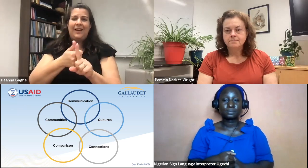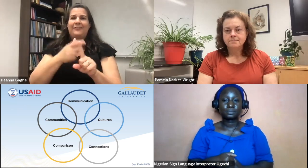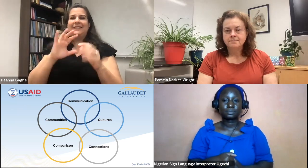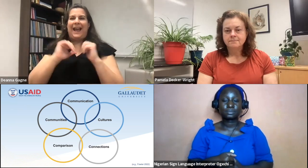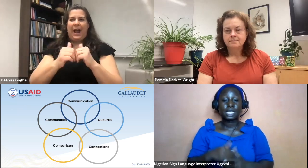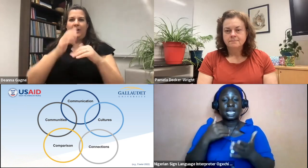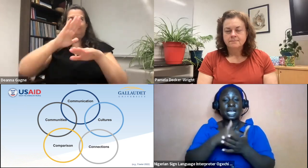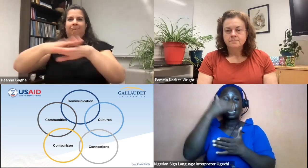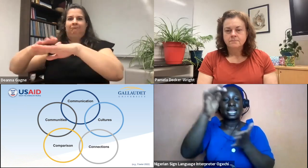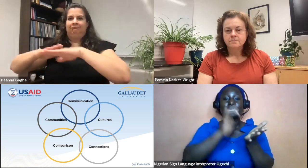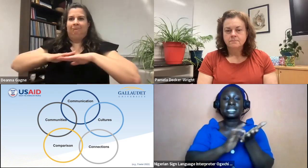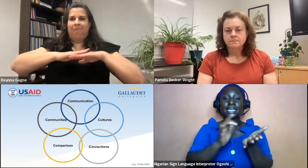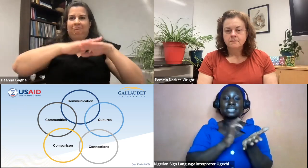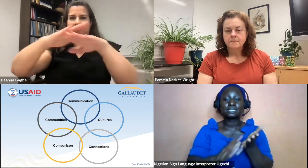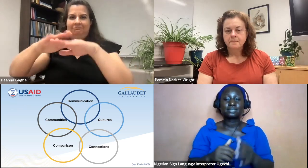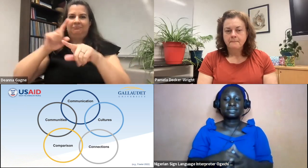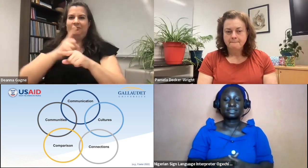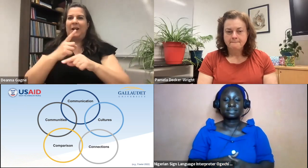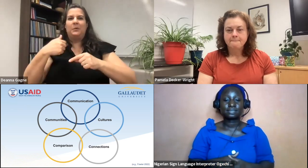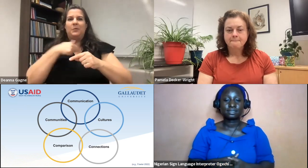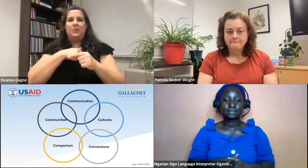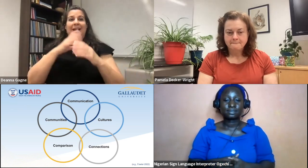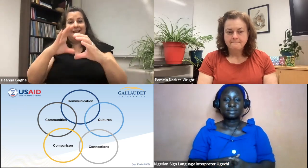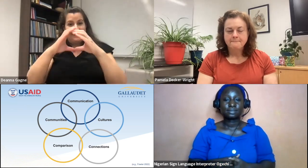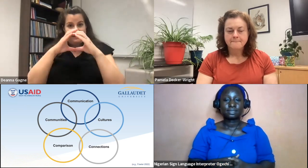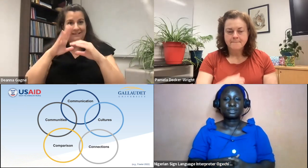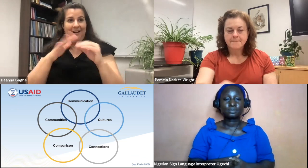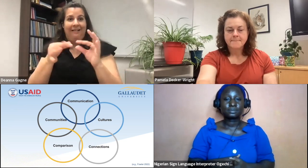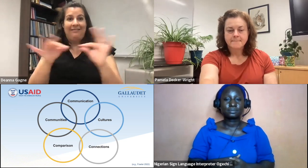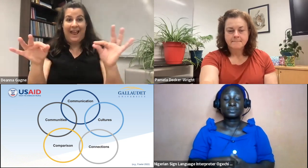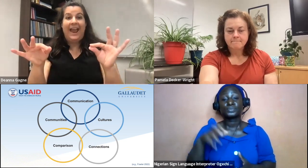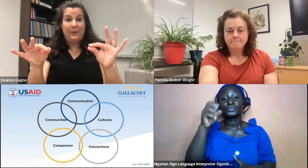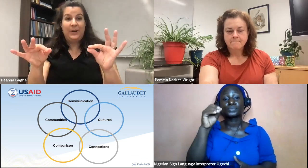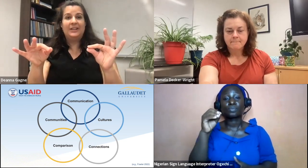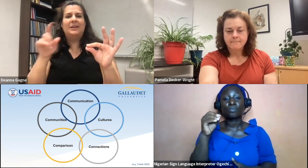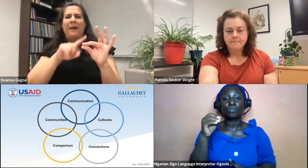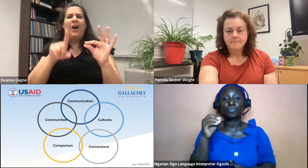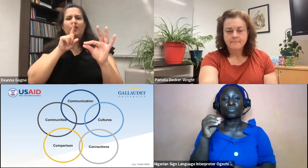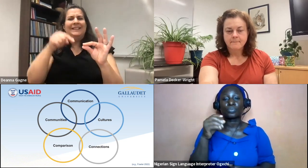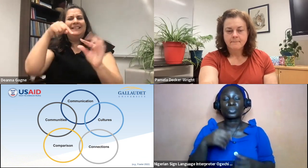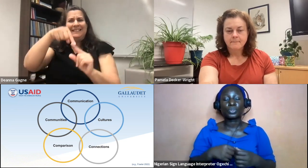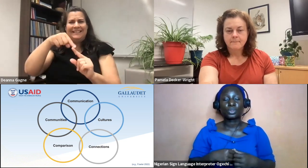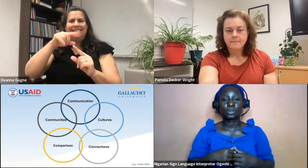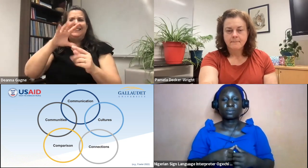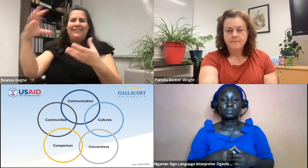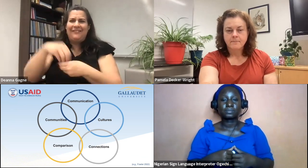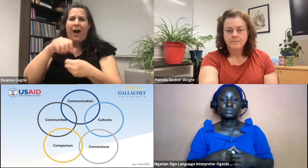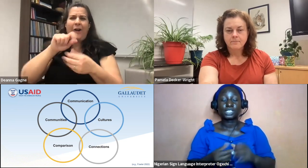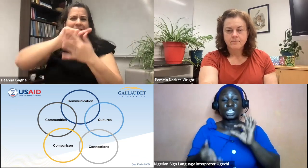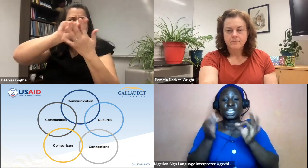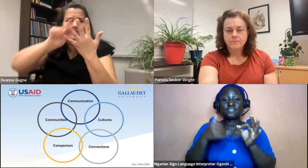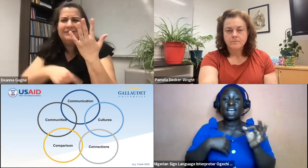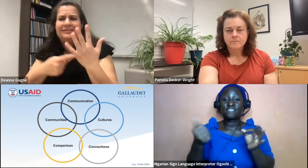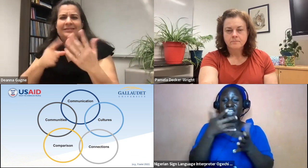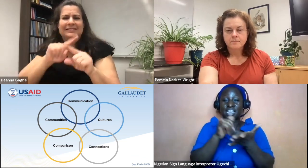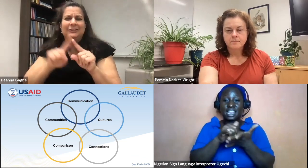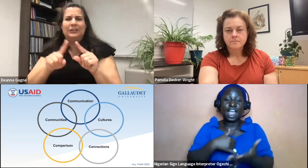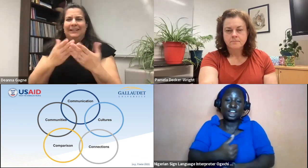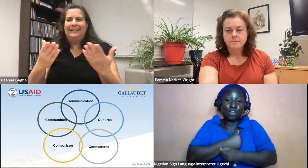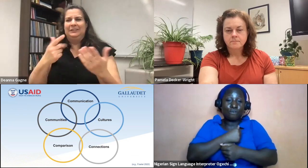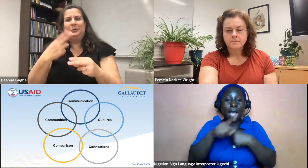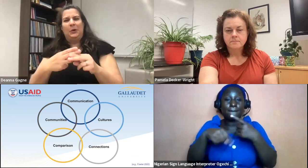if there's anything I love about linguistics, it's about how all of it is implicated. and all of these parts are implicated in in language.